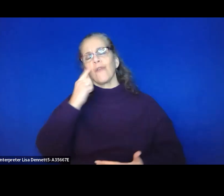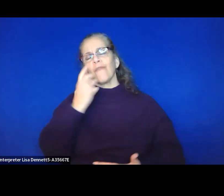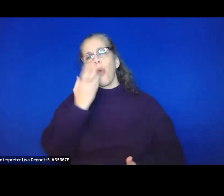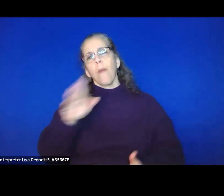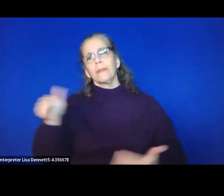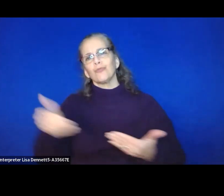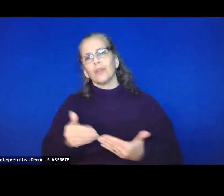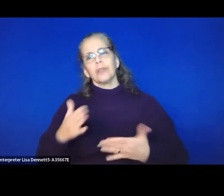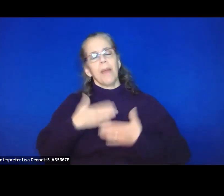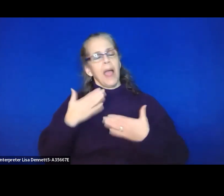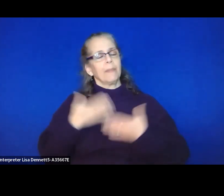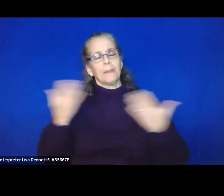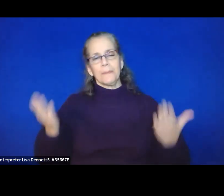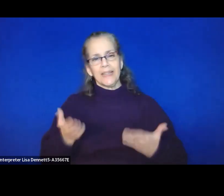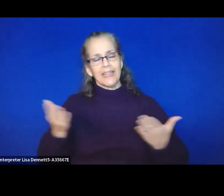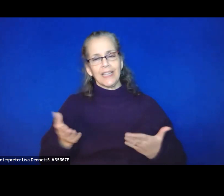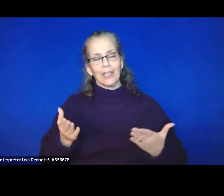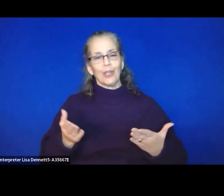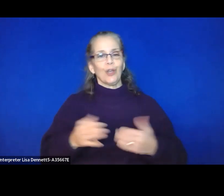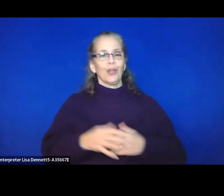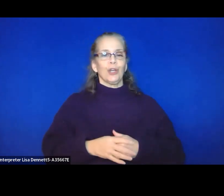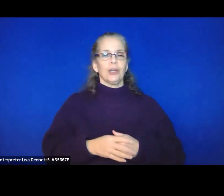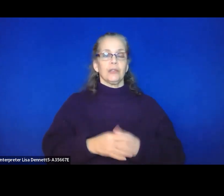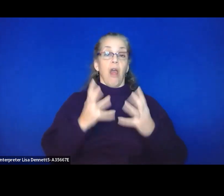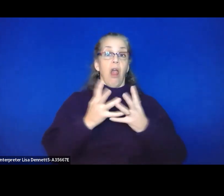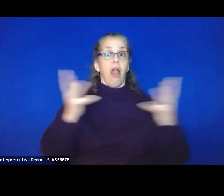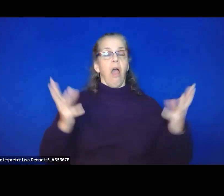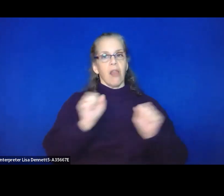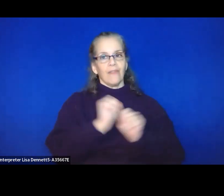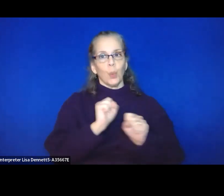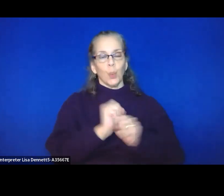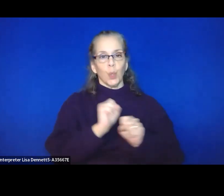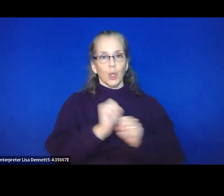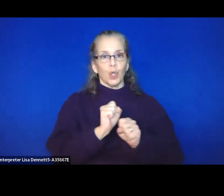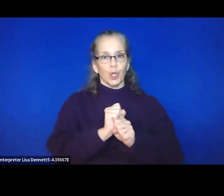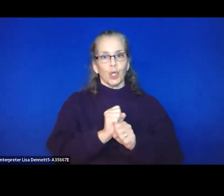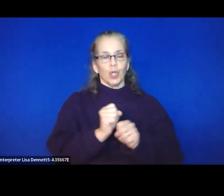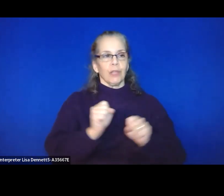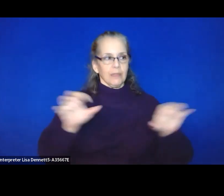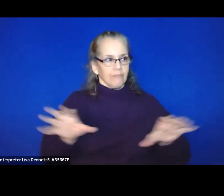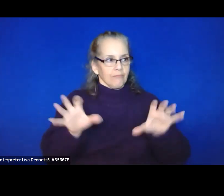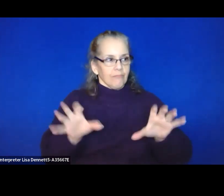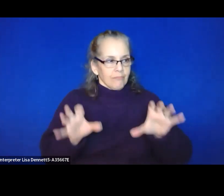to be here. There is a lot of work that goes into bringing these talks and I'd like to